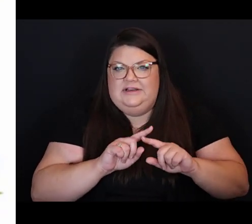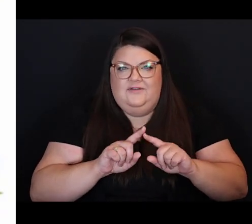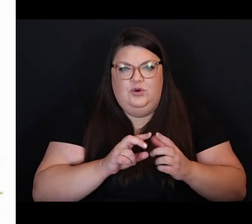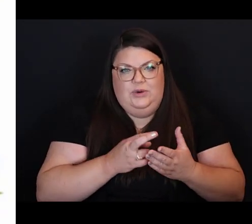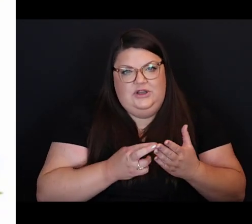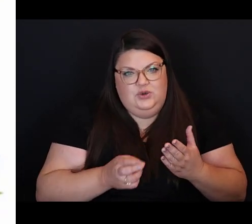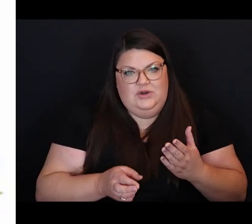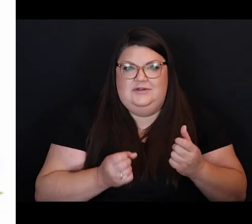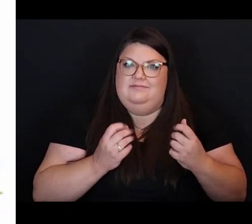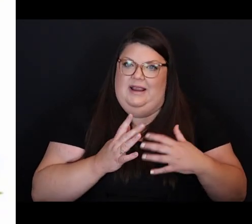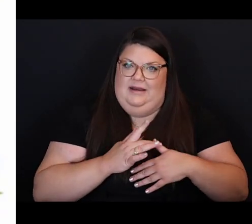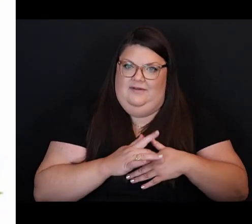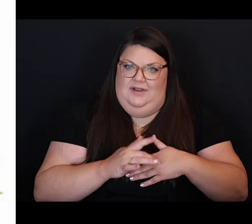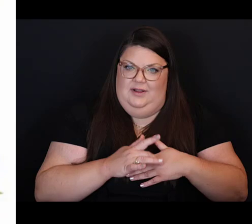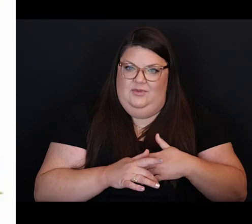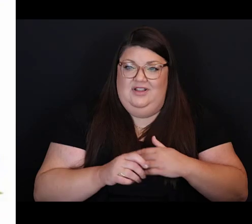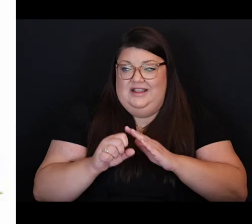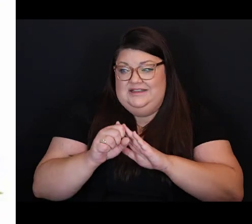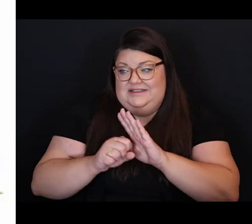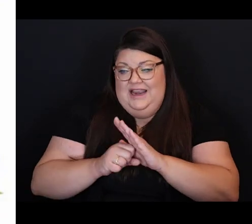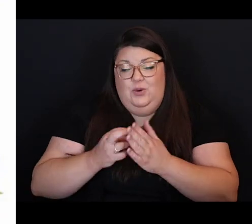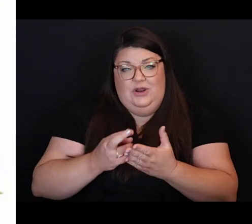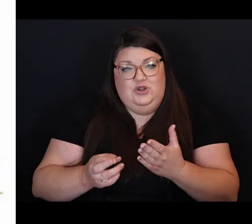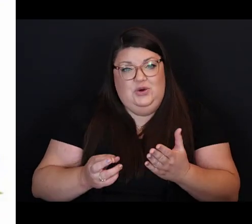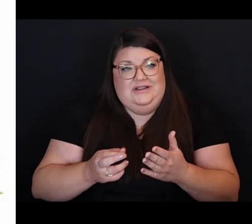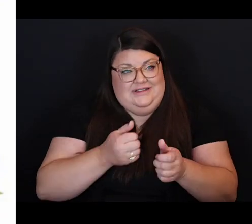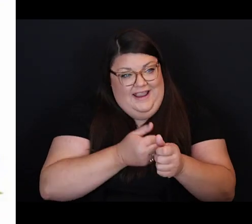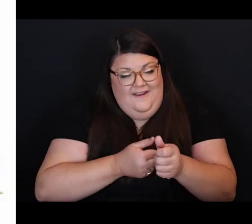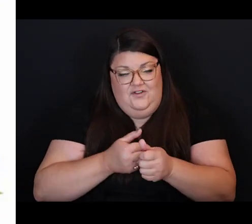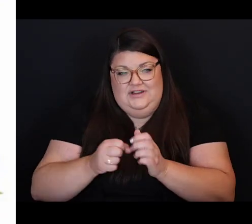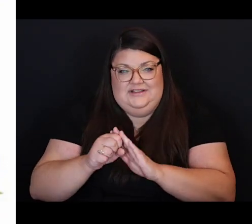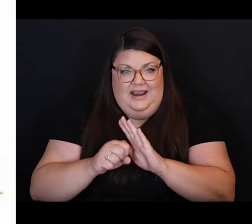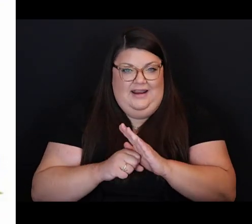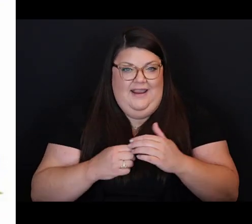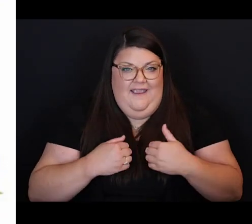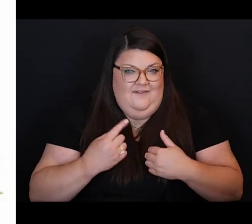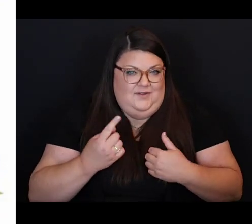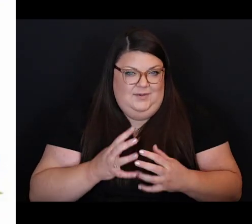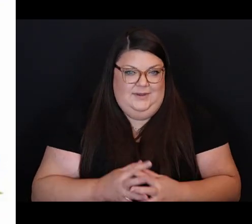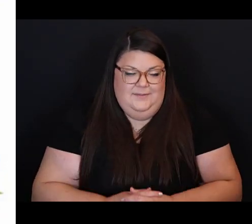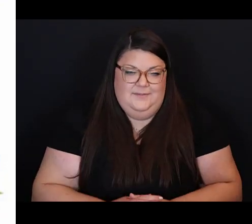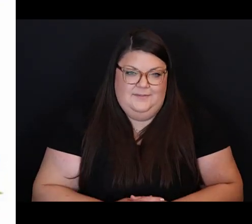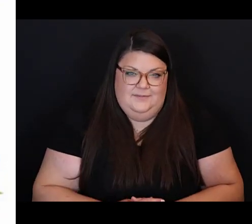Ciara mentioned those state resources, that's every state, they have something for every state.